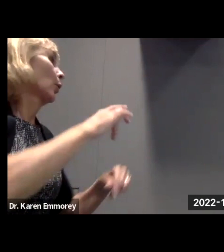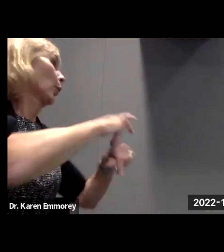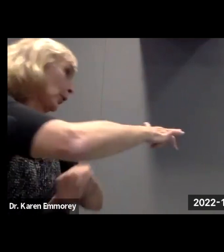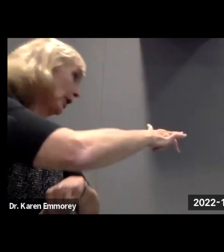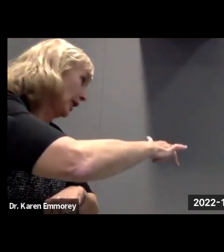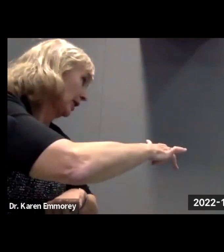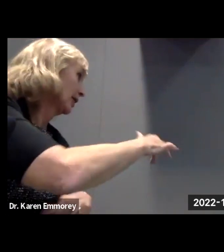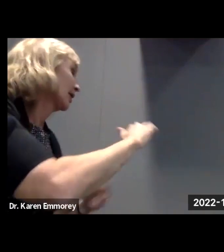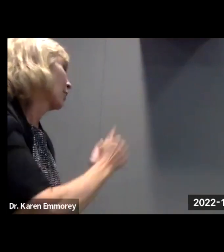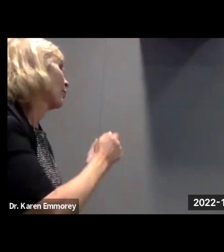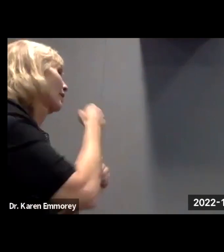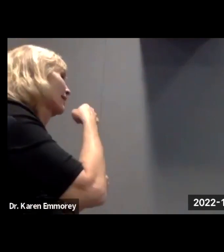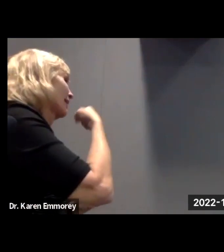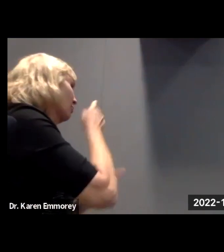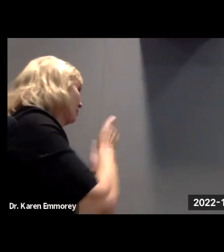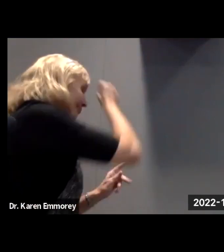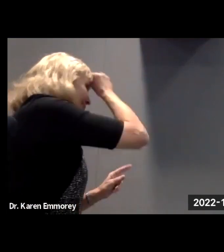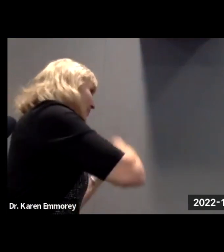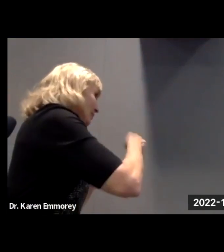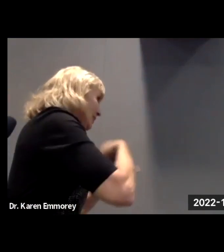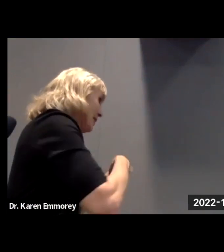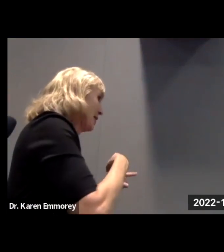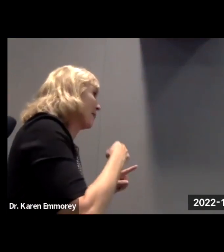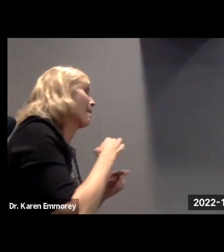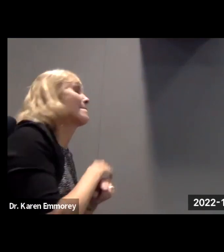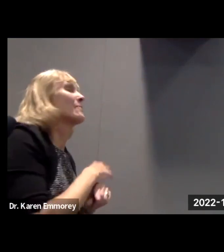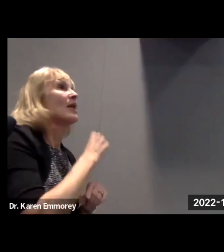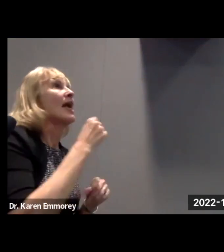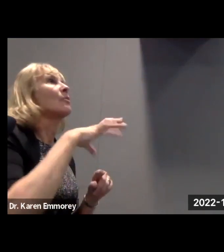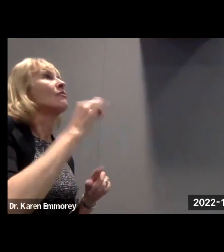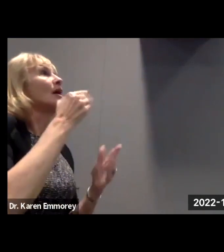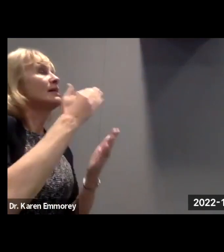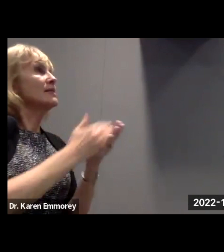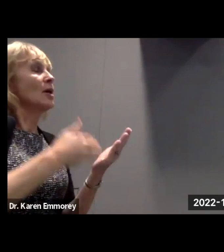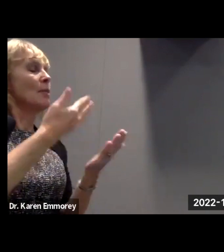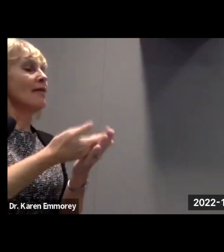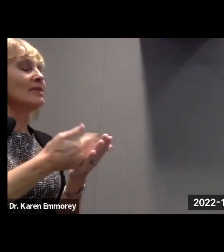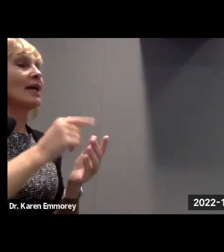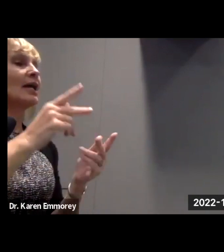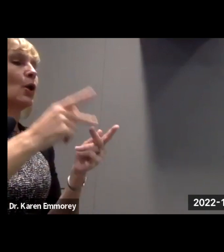which is also really interesting. It seems like it's more like competitive, not supported.